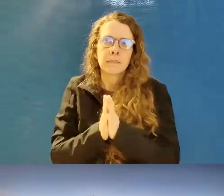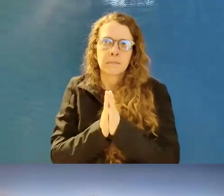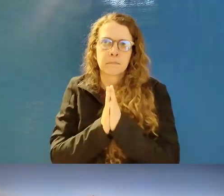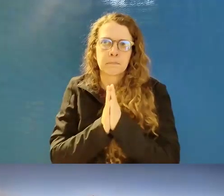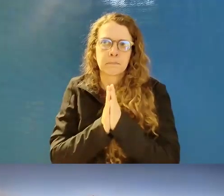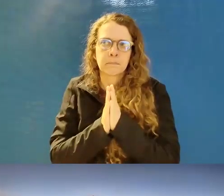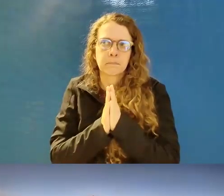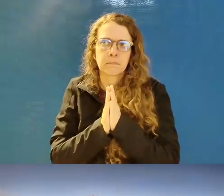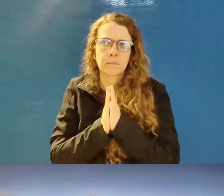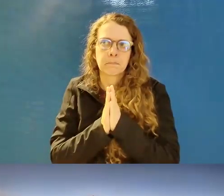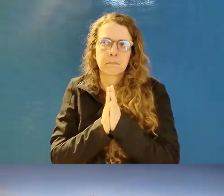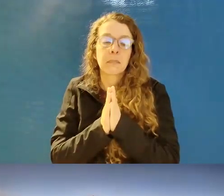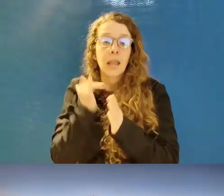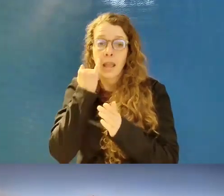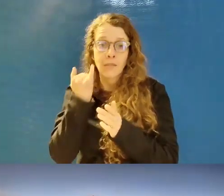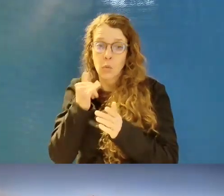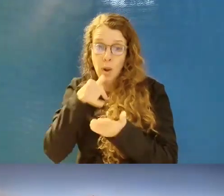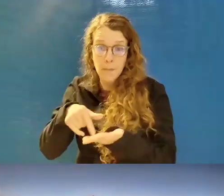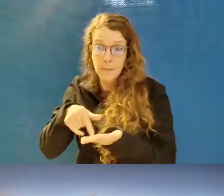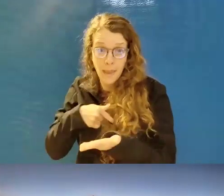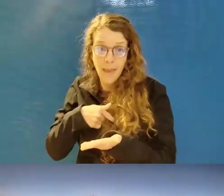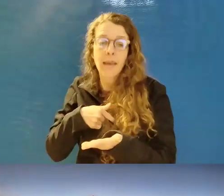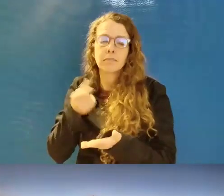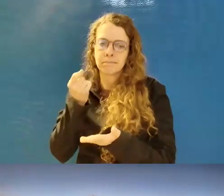are not being paid, if you could, you know, possibly